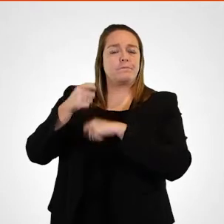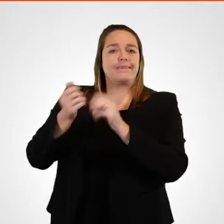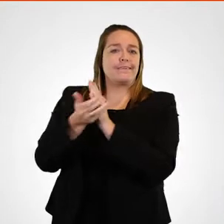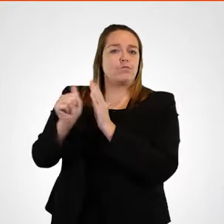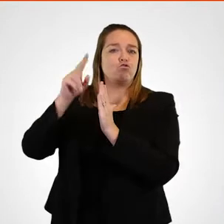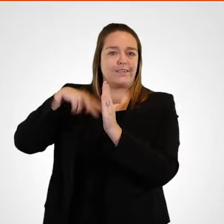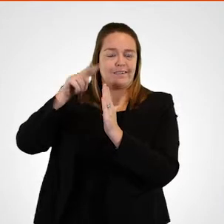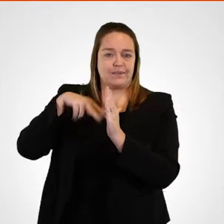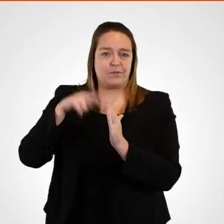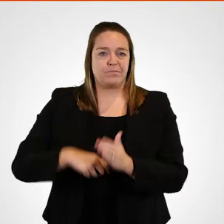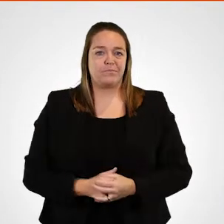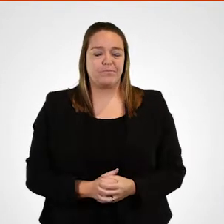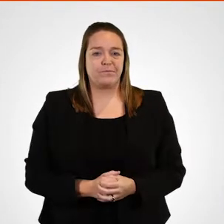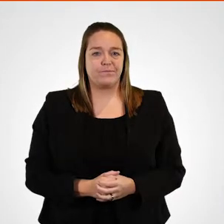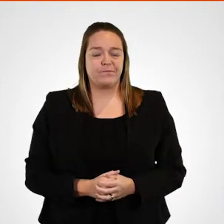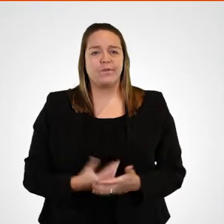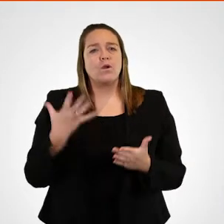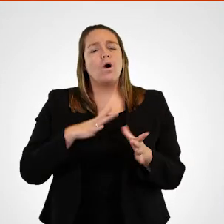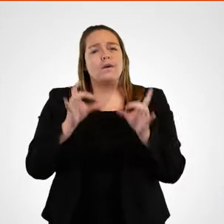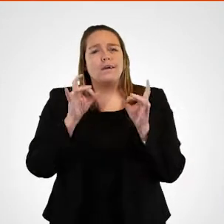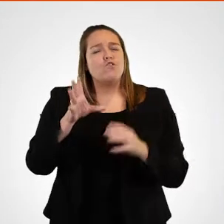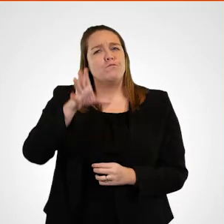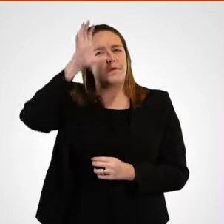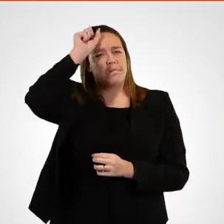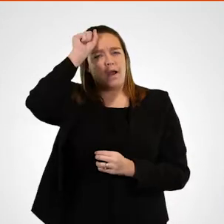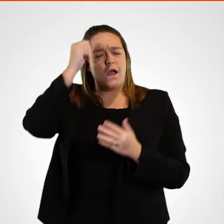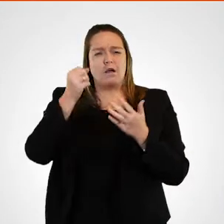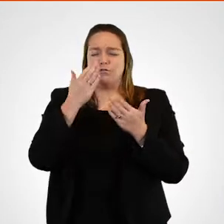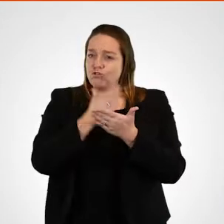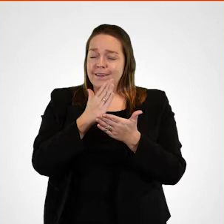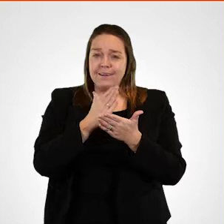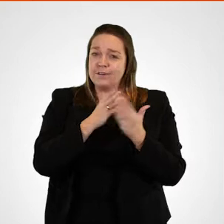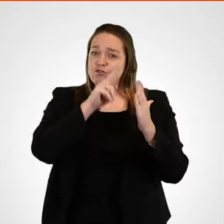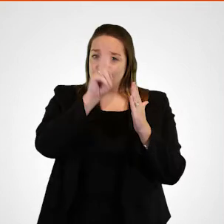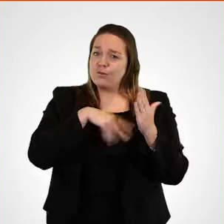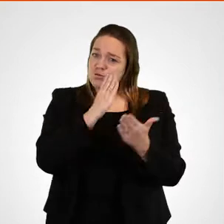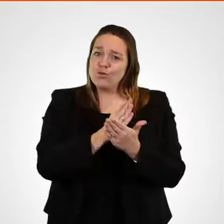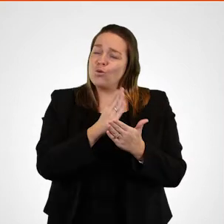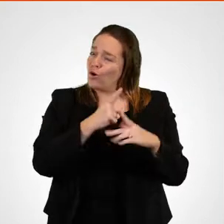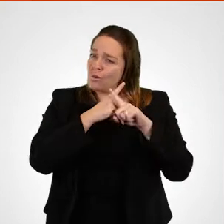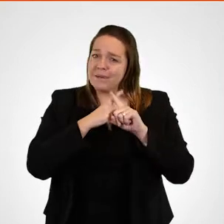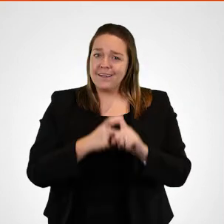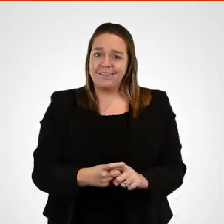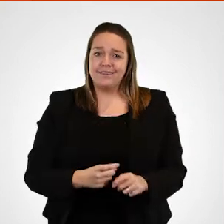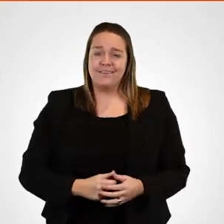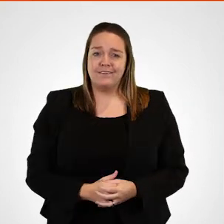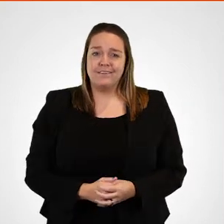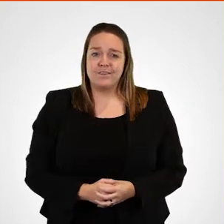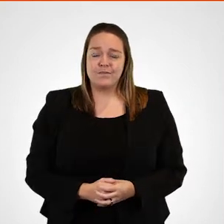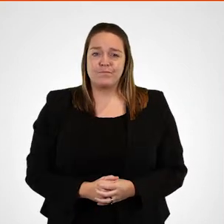What I want to start off with is helping us remember how complex reading is.